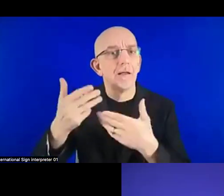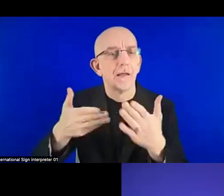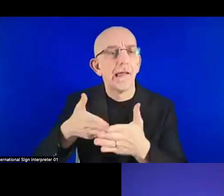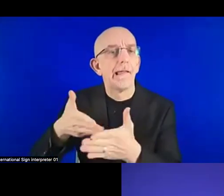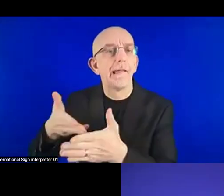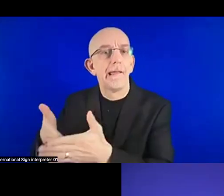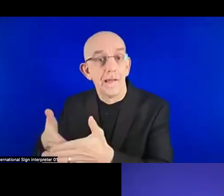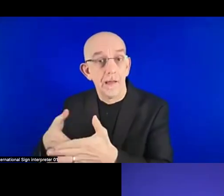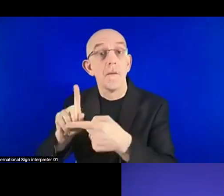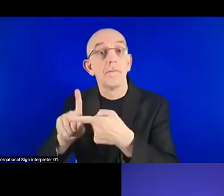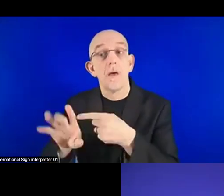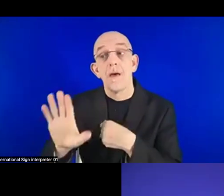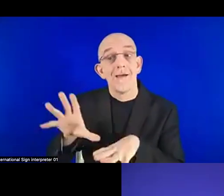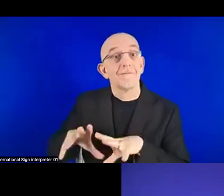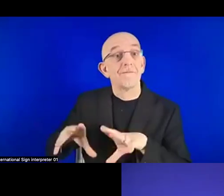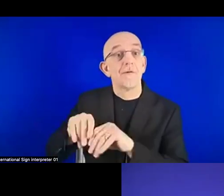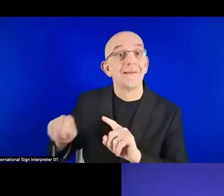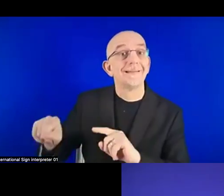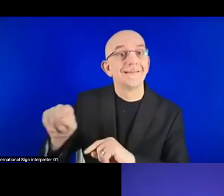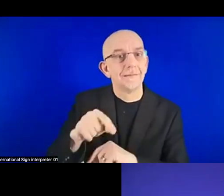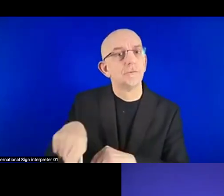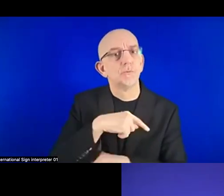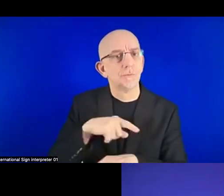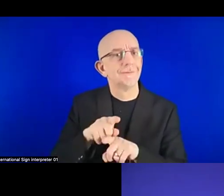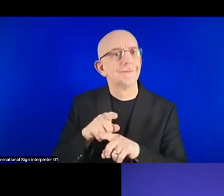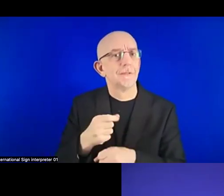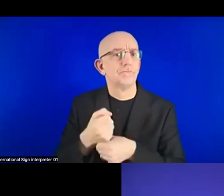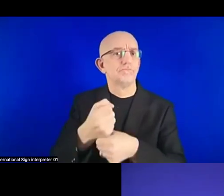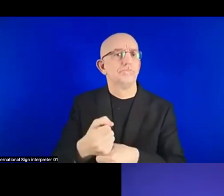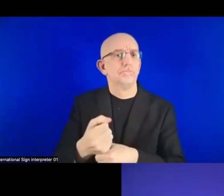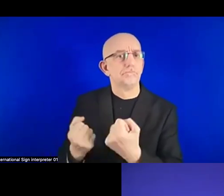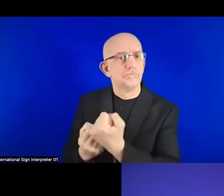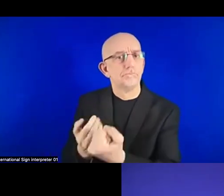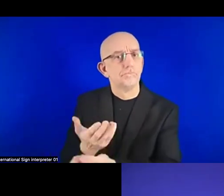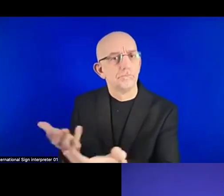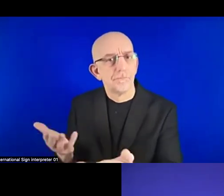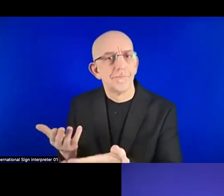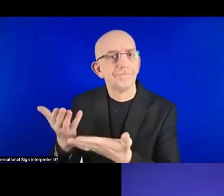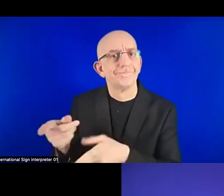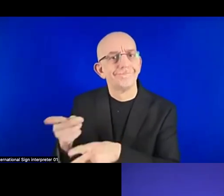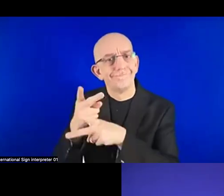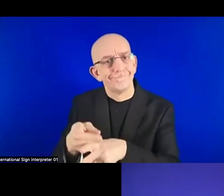support. De-institutionalisation of course, social protection, legal capacity is